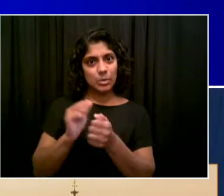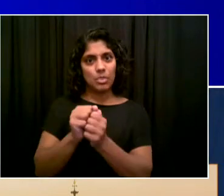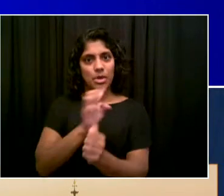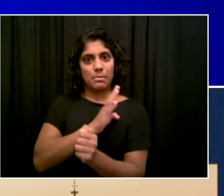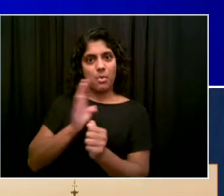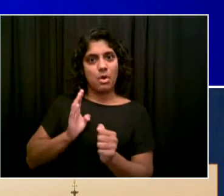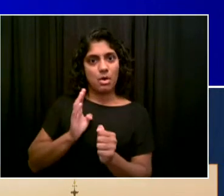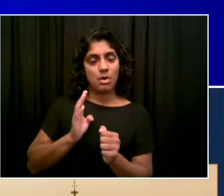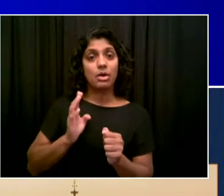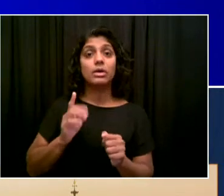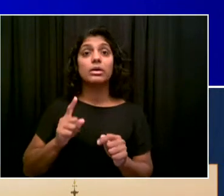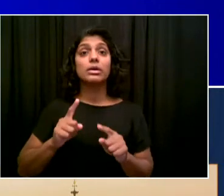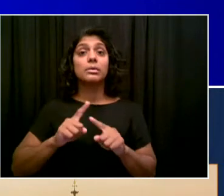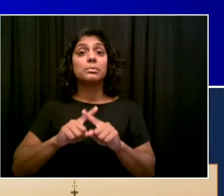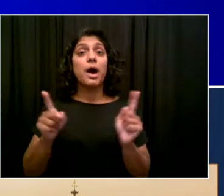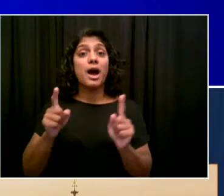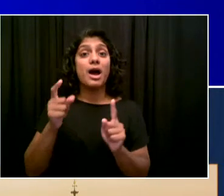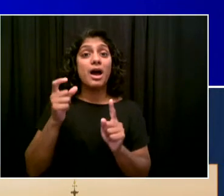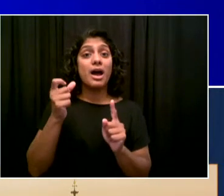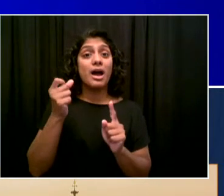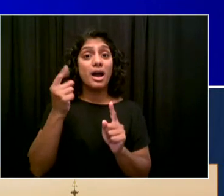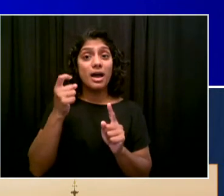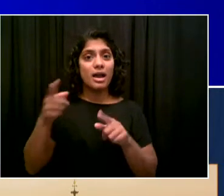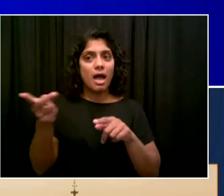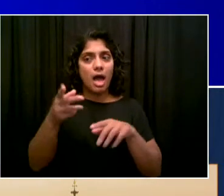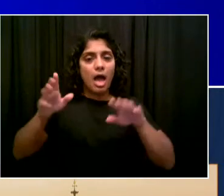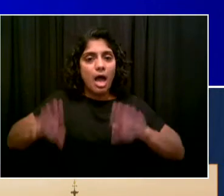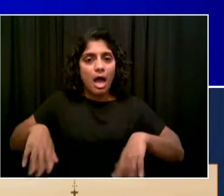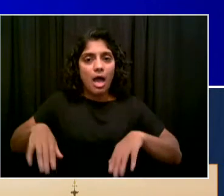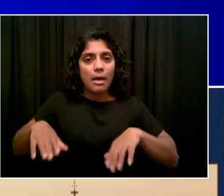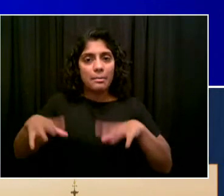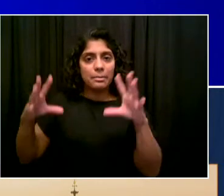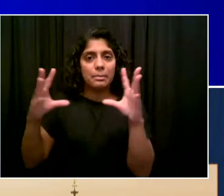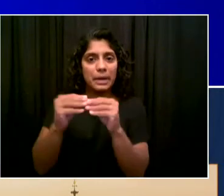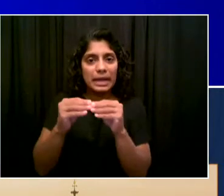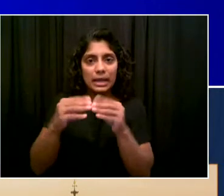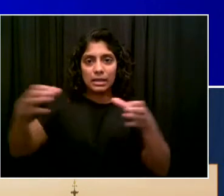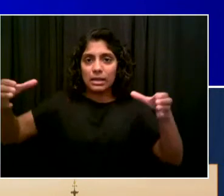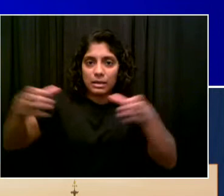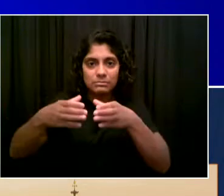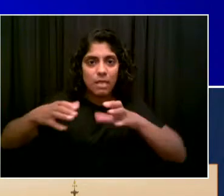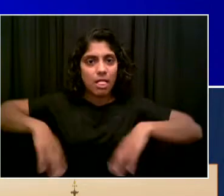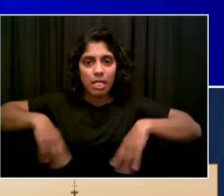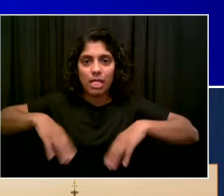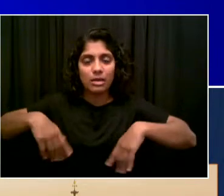NAMED TO THAT BOARD AND CONVENE A MEETING IMMEDIALTEY. WE CAN'T GET TO CONGESTION PRICING UNLESS THIS ABORD